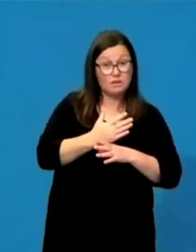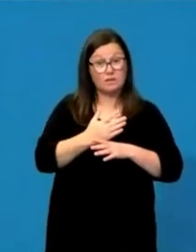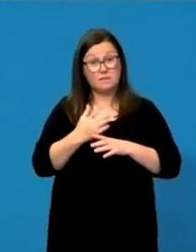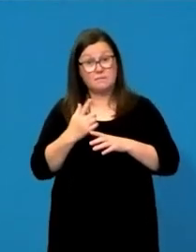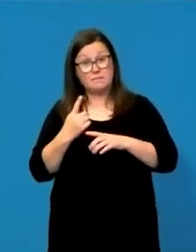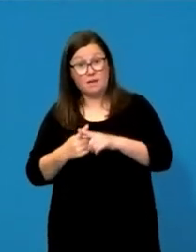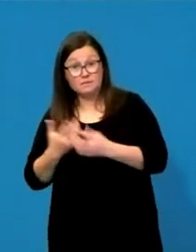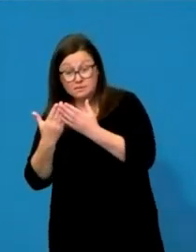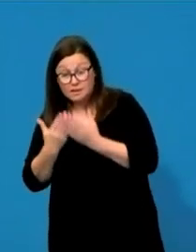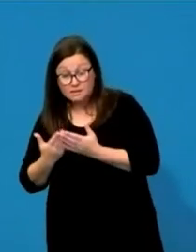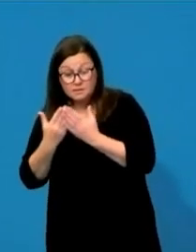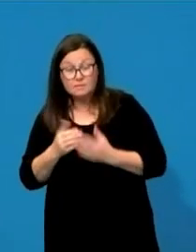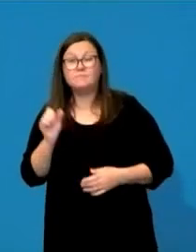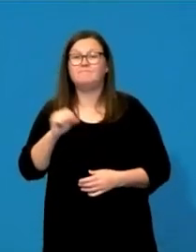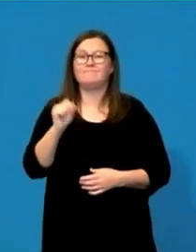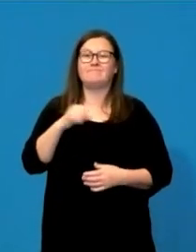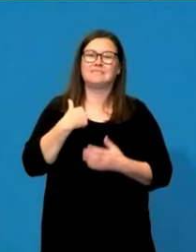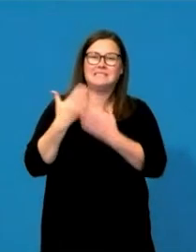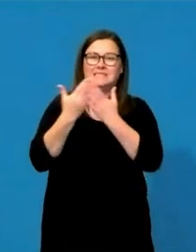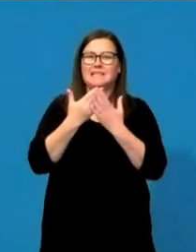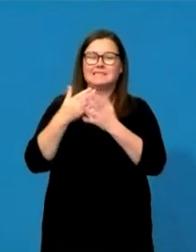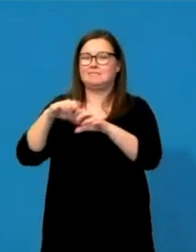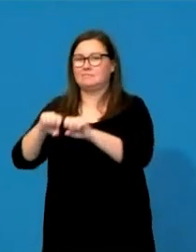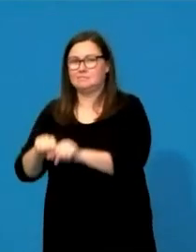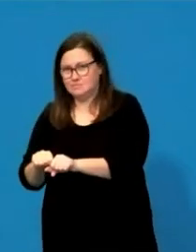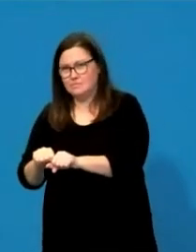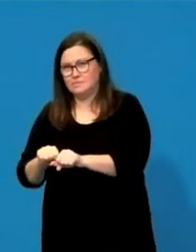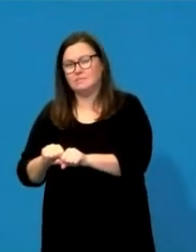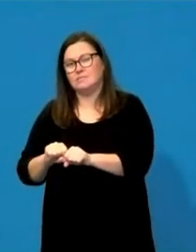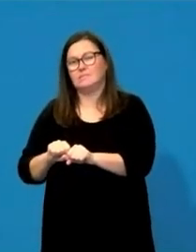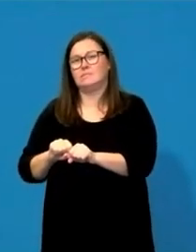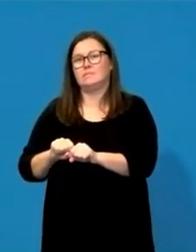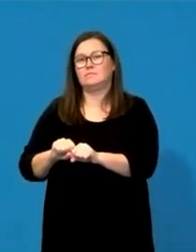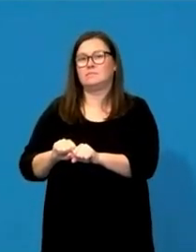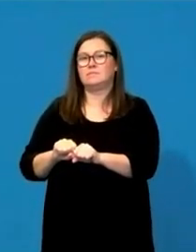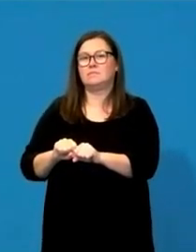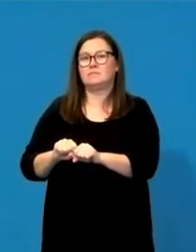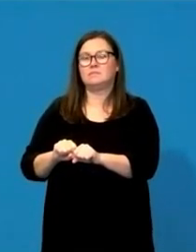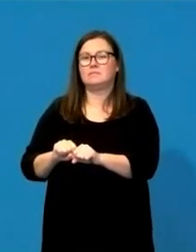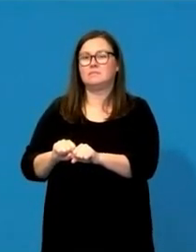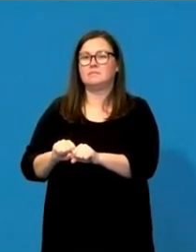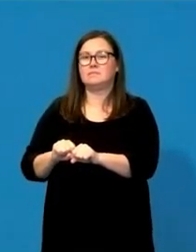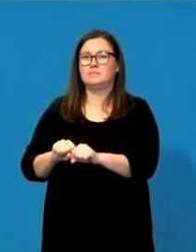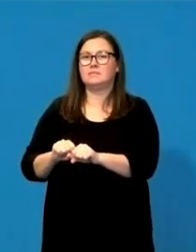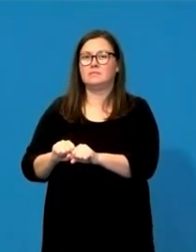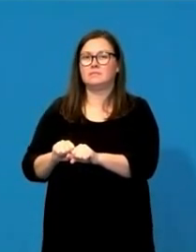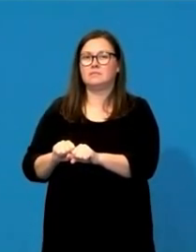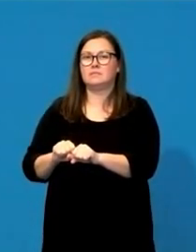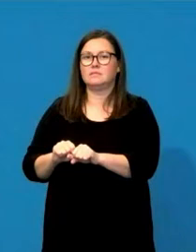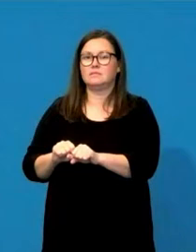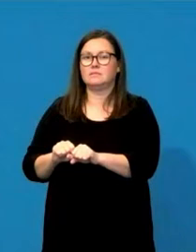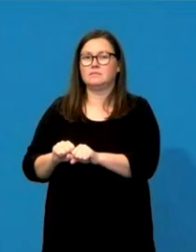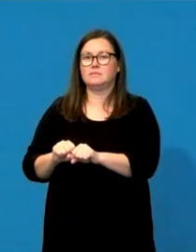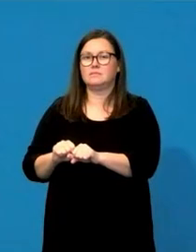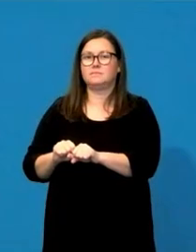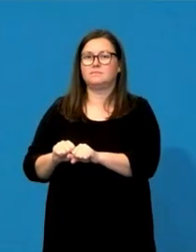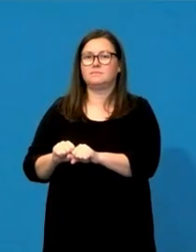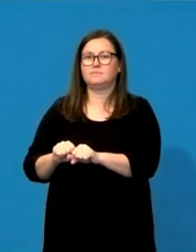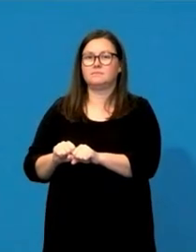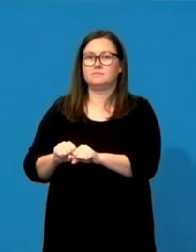Yes. I - my studies are on hold at the moment, until I find a suitable kind of